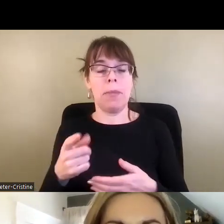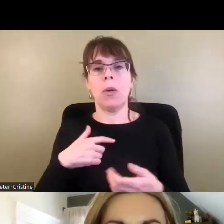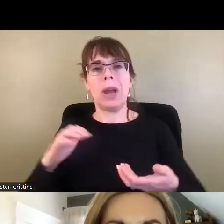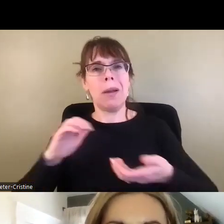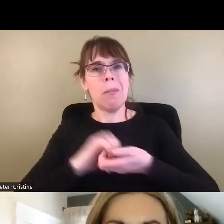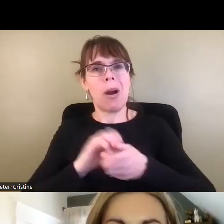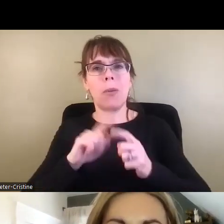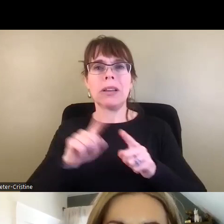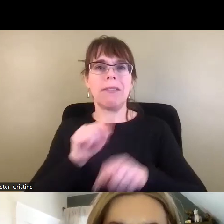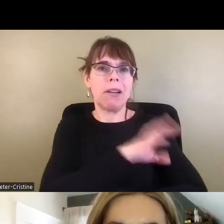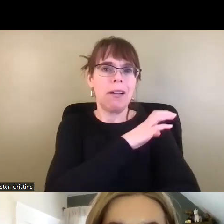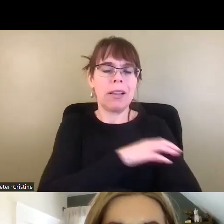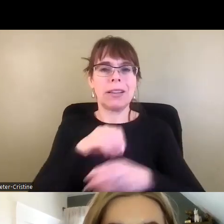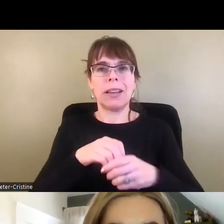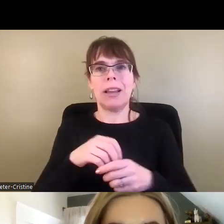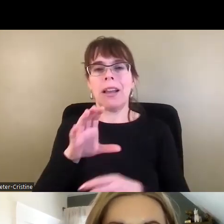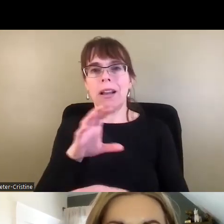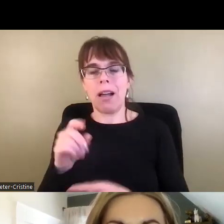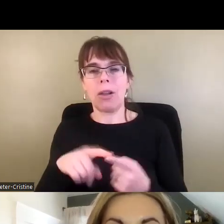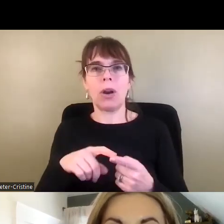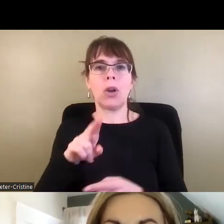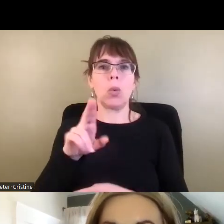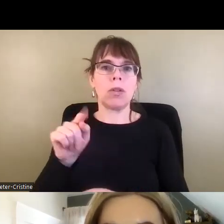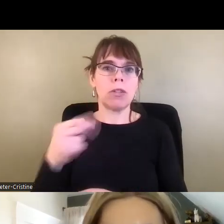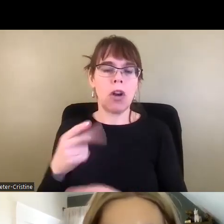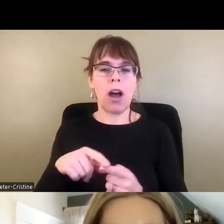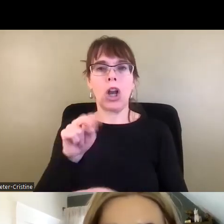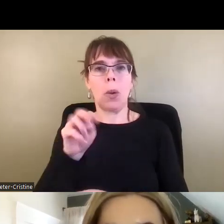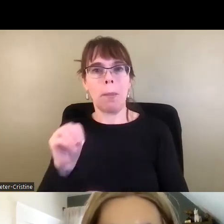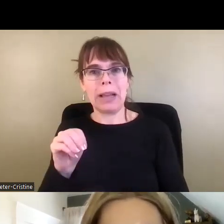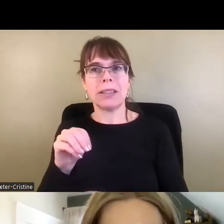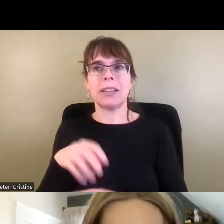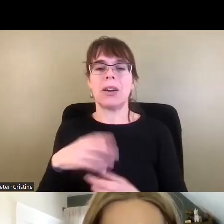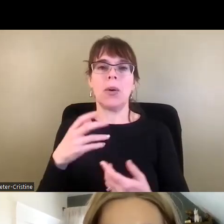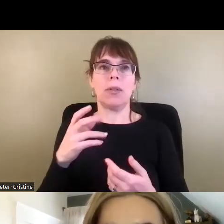New Mexico, Nevada, and Utah, and also several newly formed telemedicine organizations.